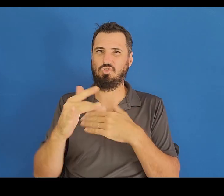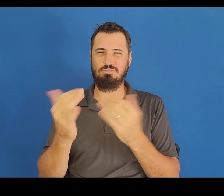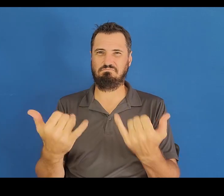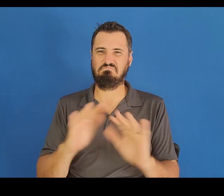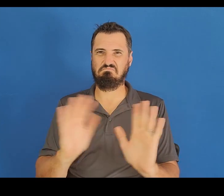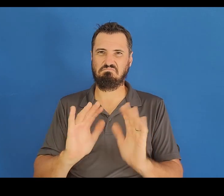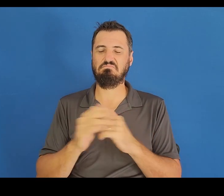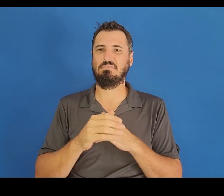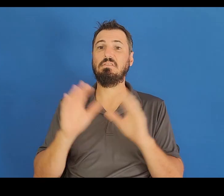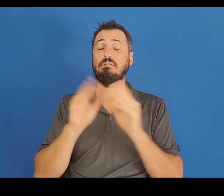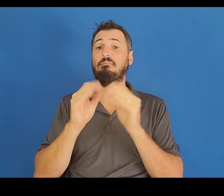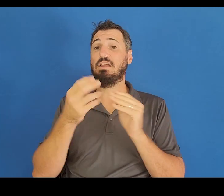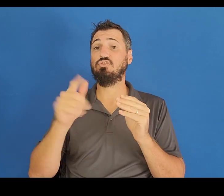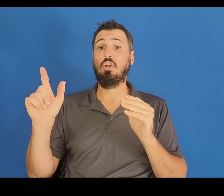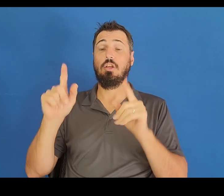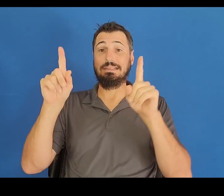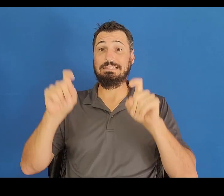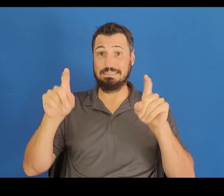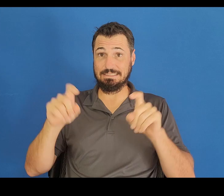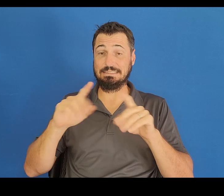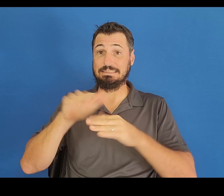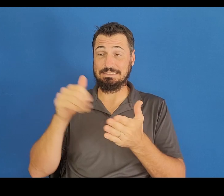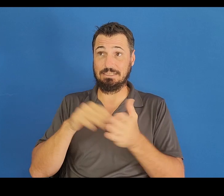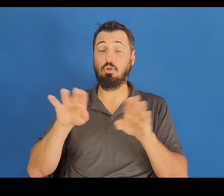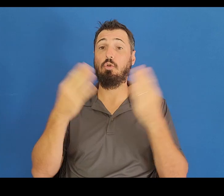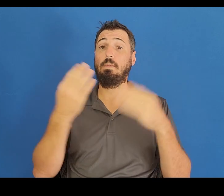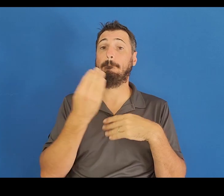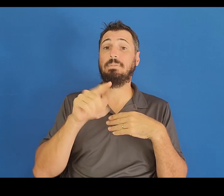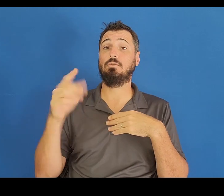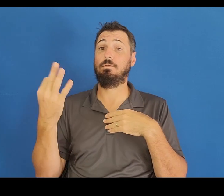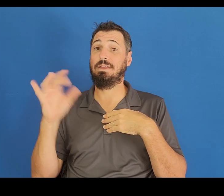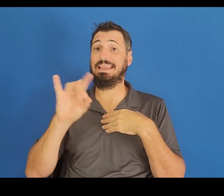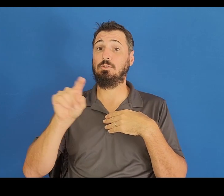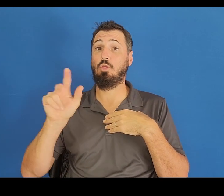The Convention Hall testing center is open weekdays from 8 a.m. to 3:30 p.m.